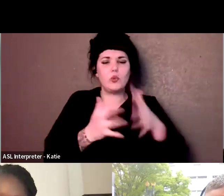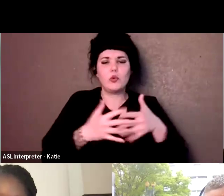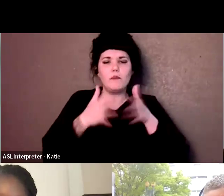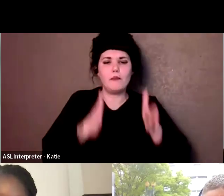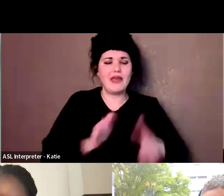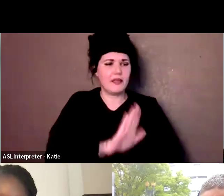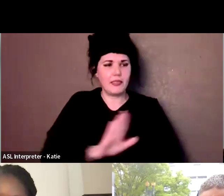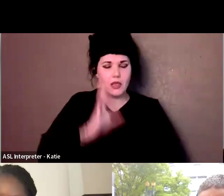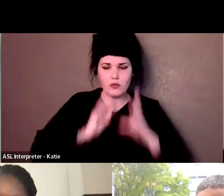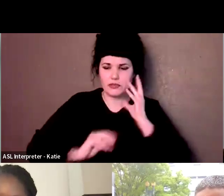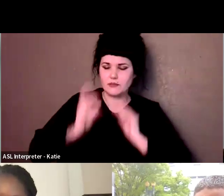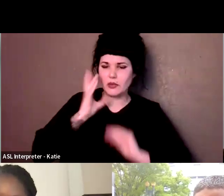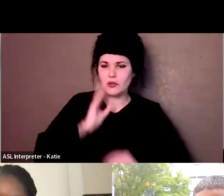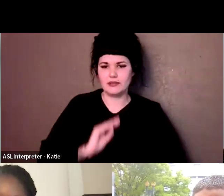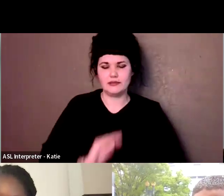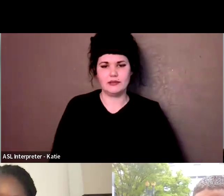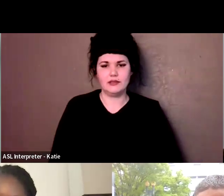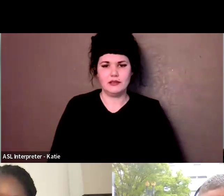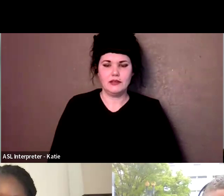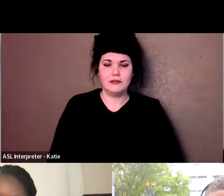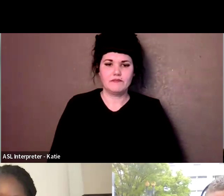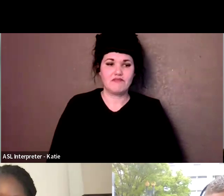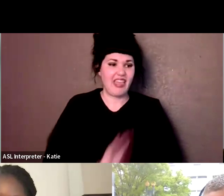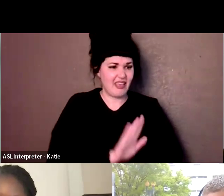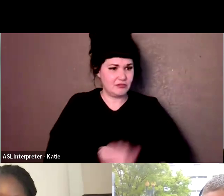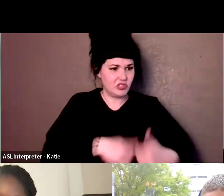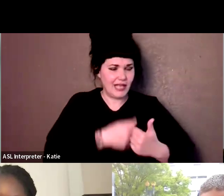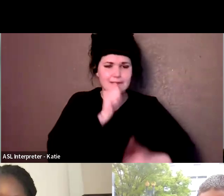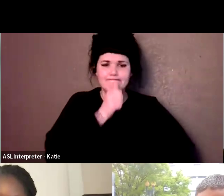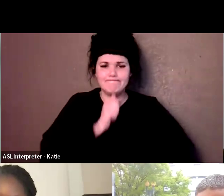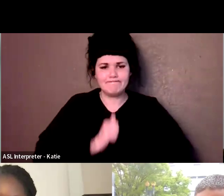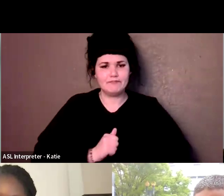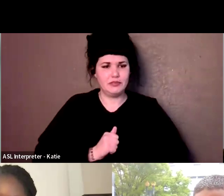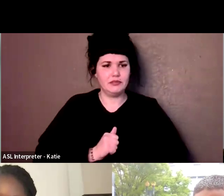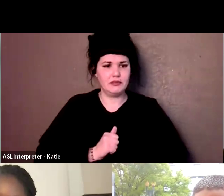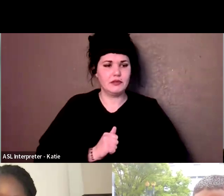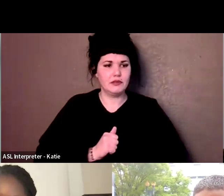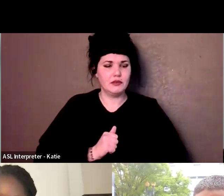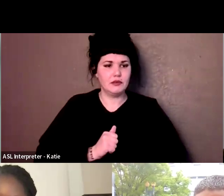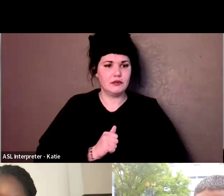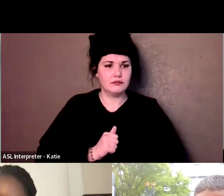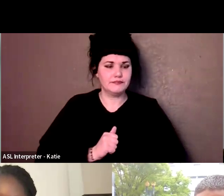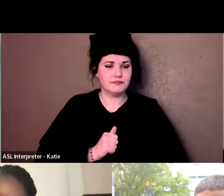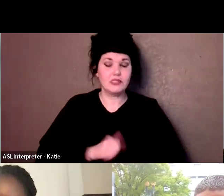through in order to to recognize a potential mental health issue: get a diagnosis and then get